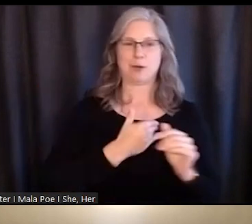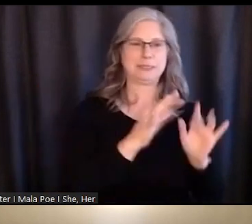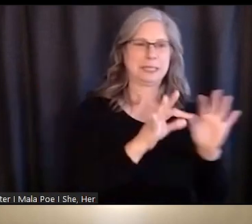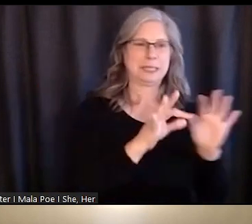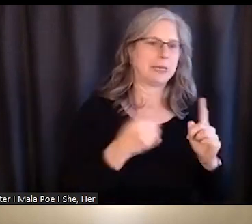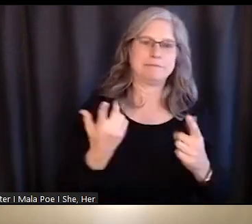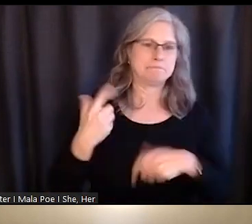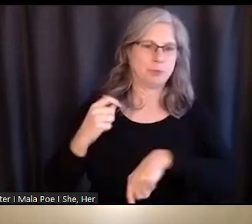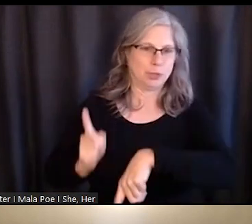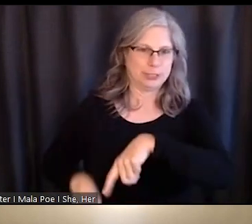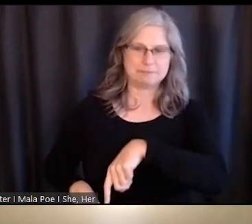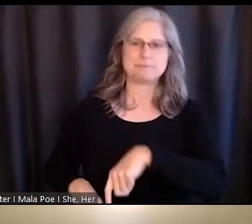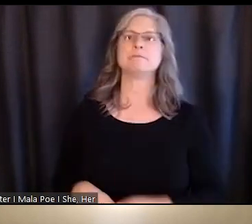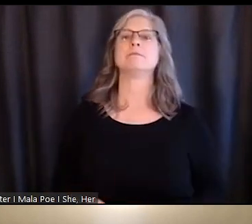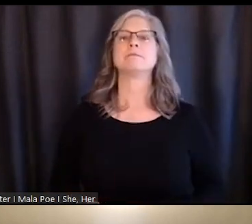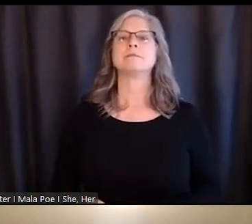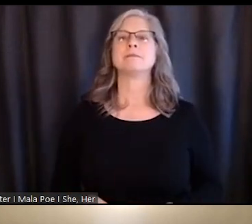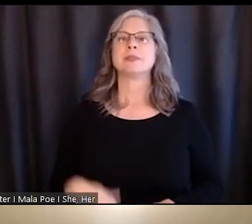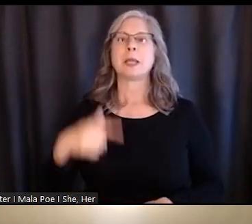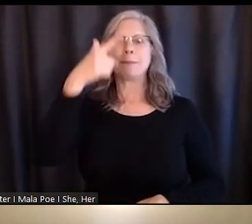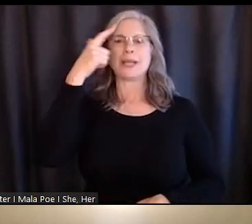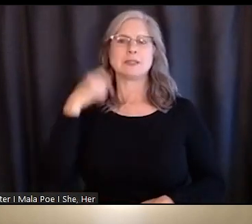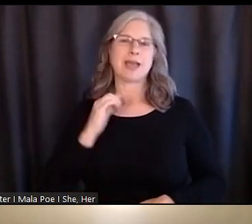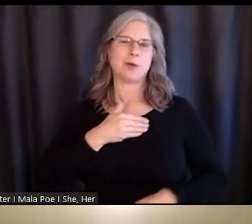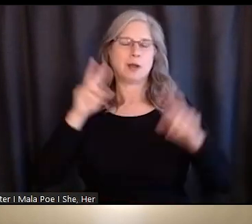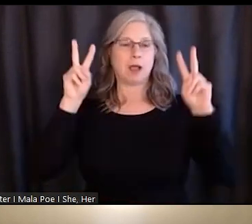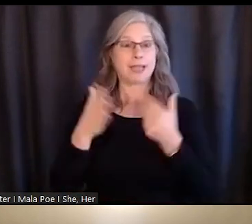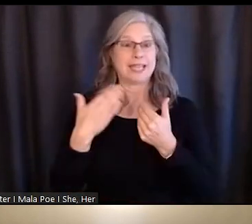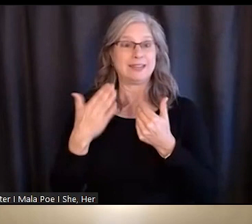Because of our convenience sampling, our SES was high,